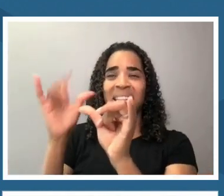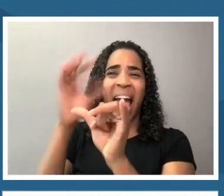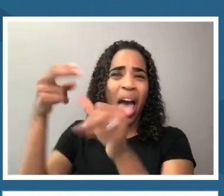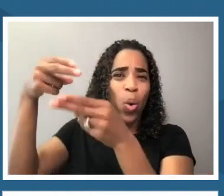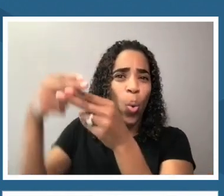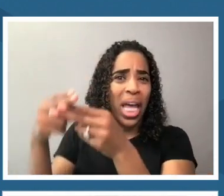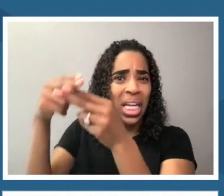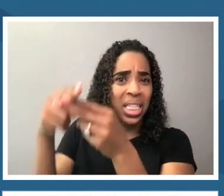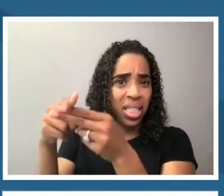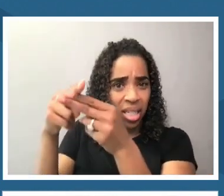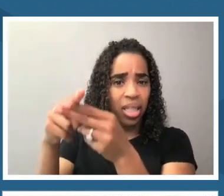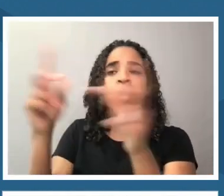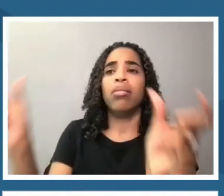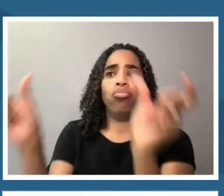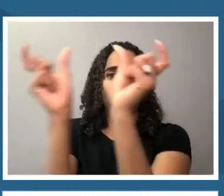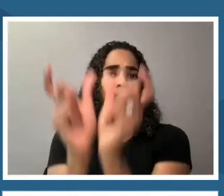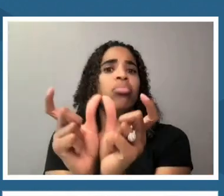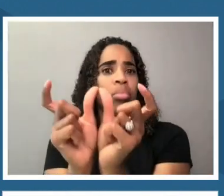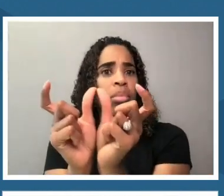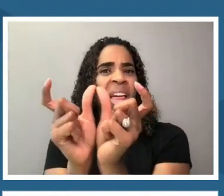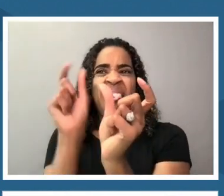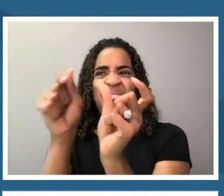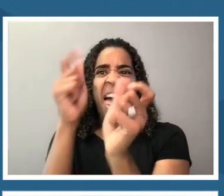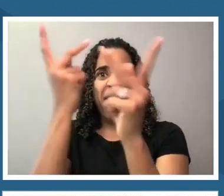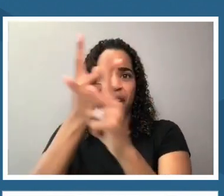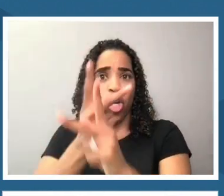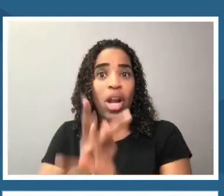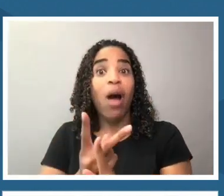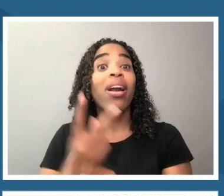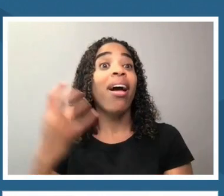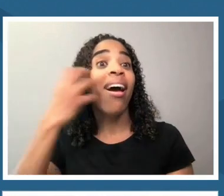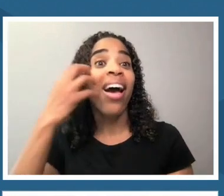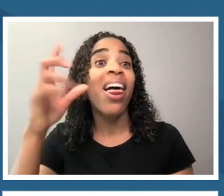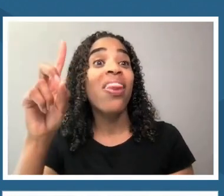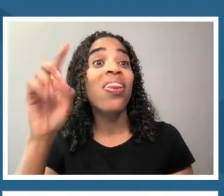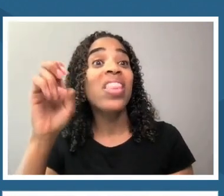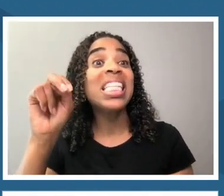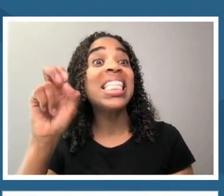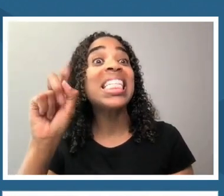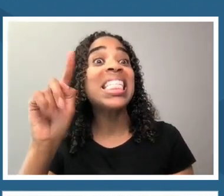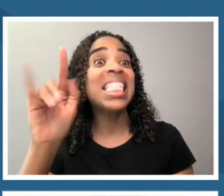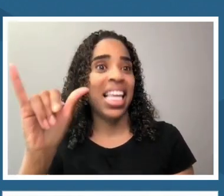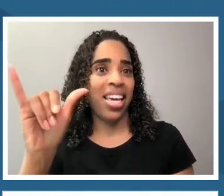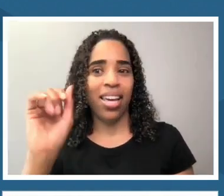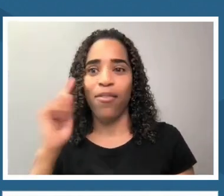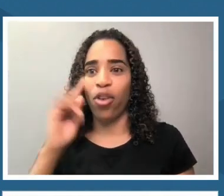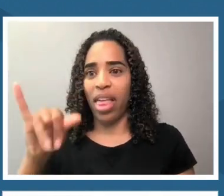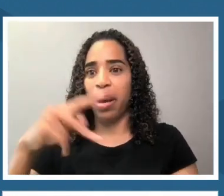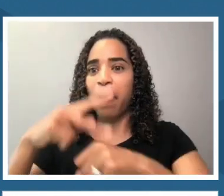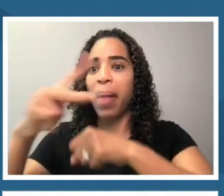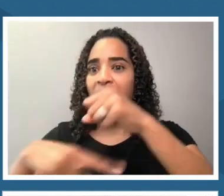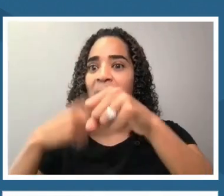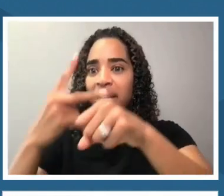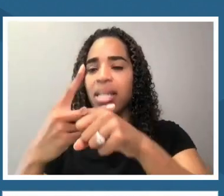two parameters you can figure out how dense the planet is